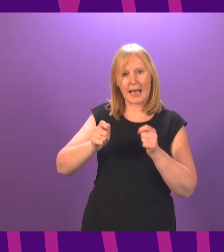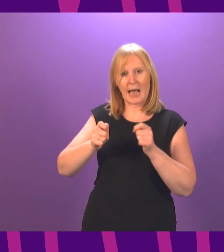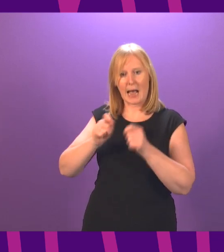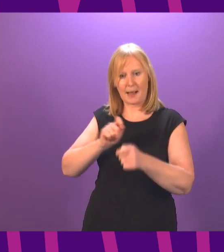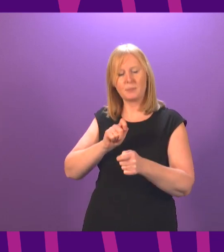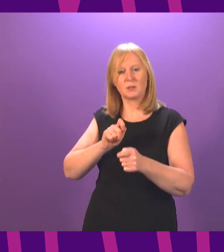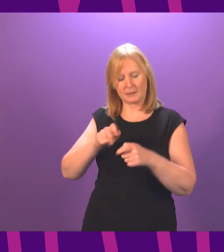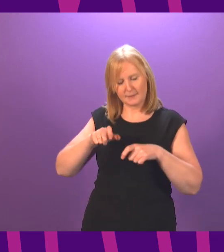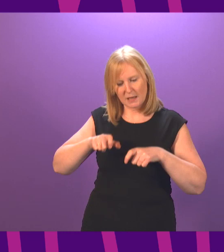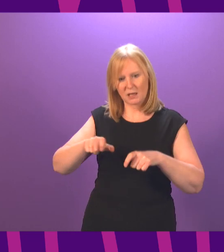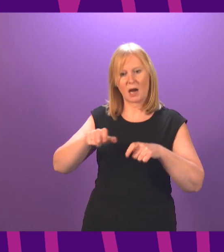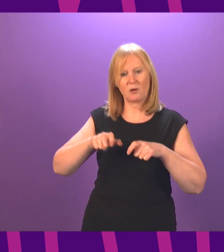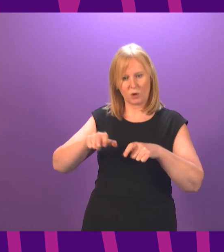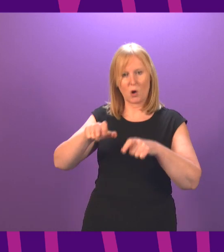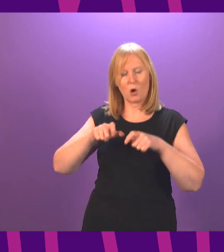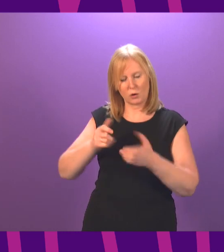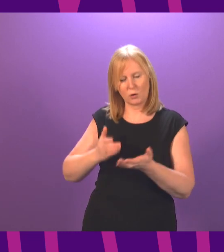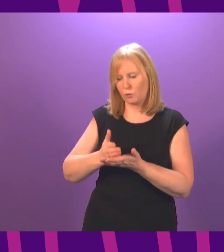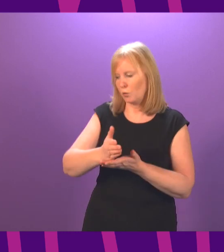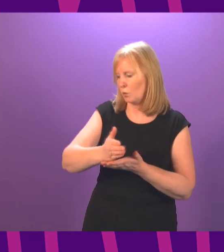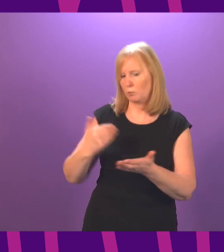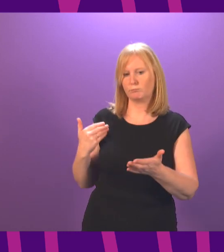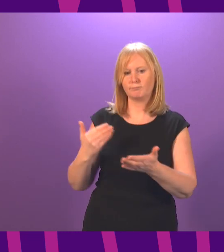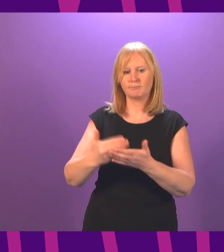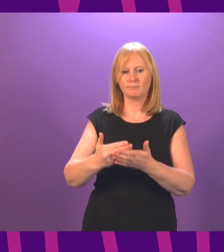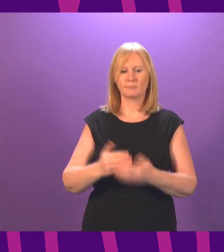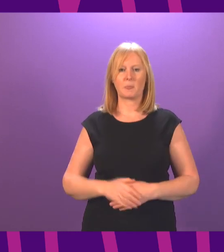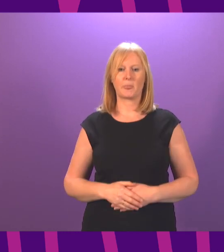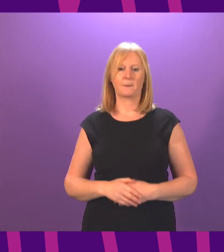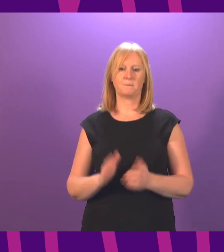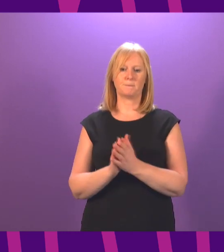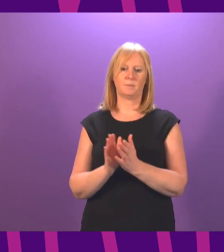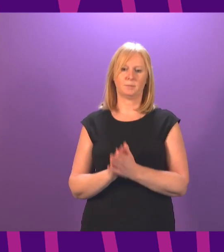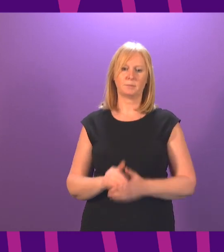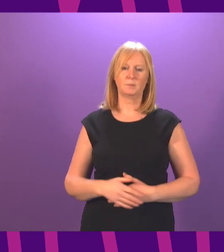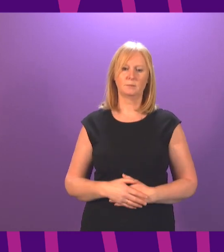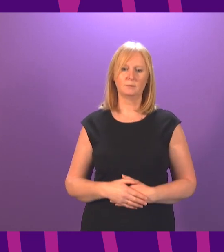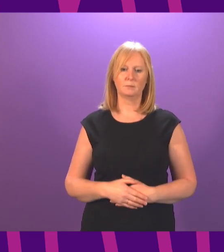to keep our democratic process running throughout the crisis.